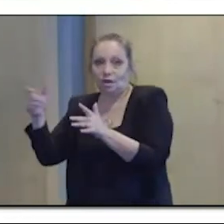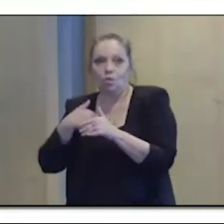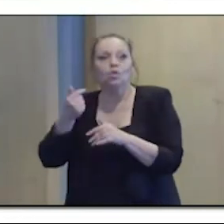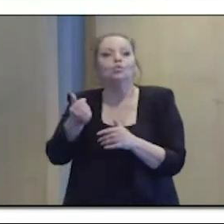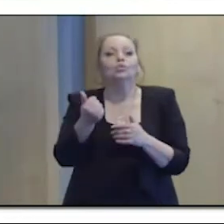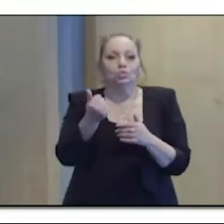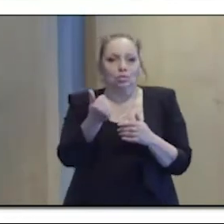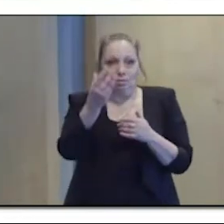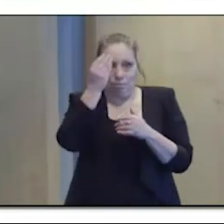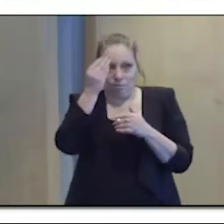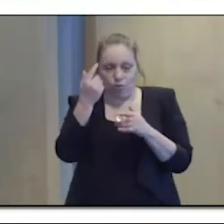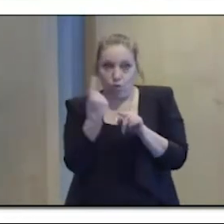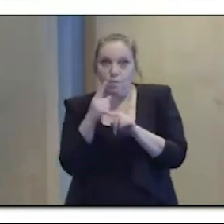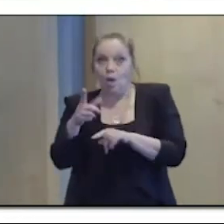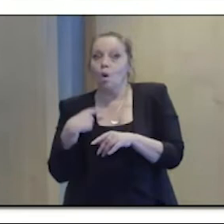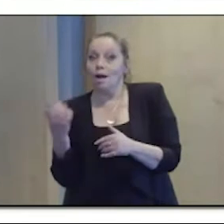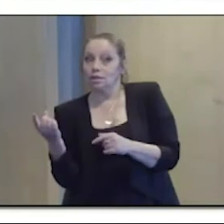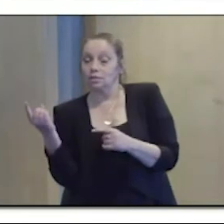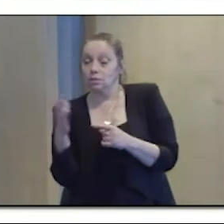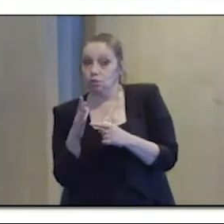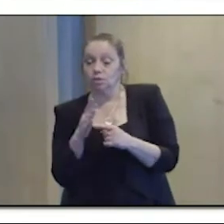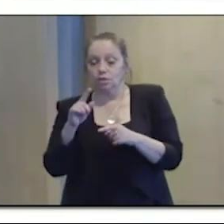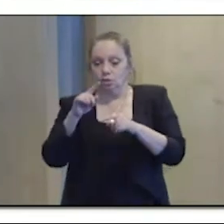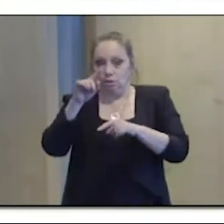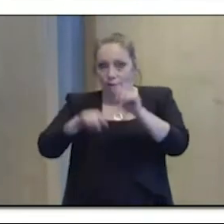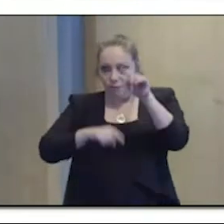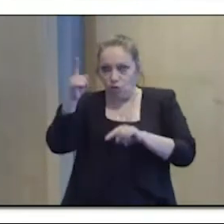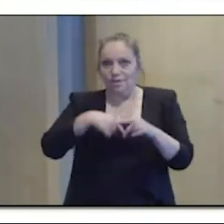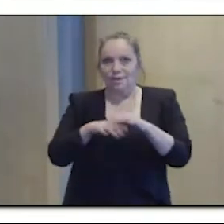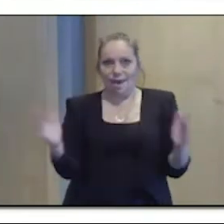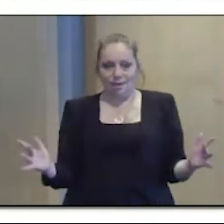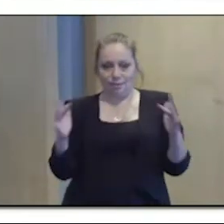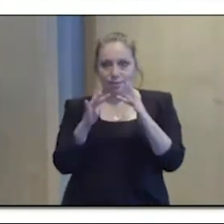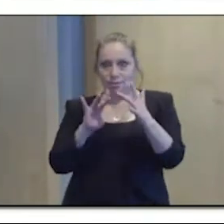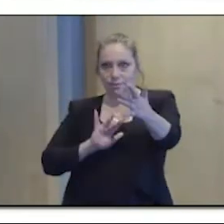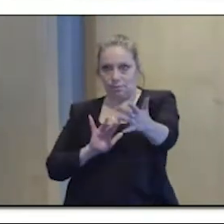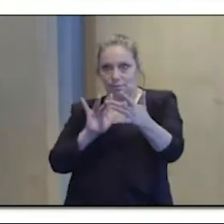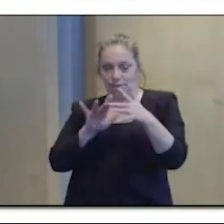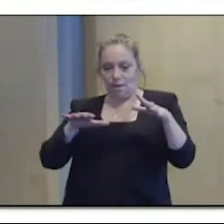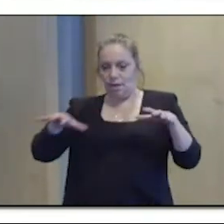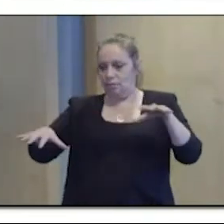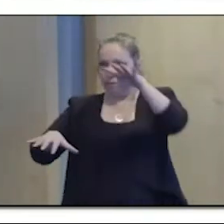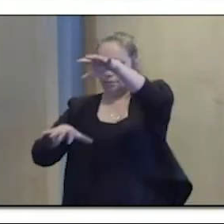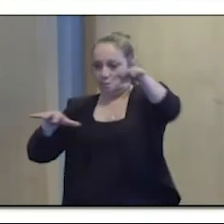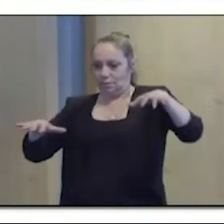later. So diversity and connecting different regions together means that hopefully we're